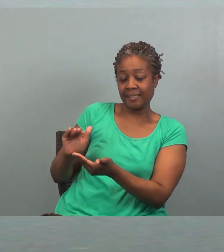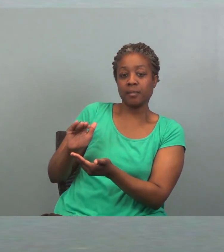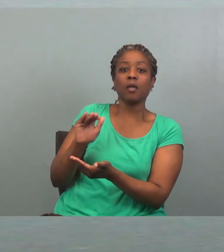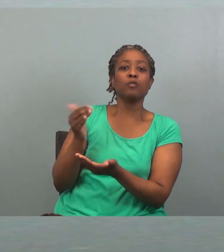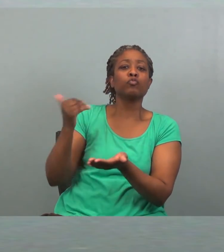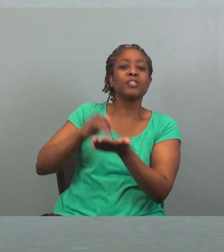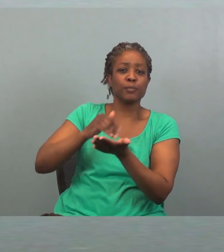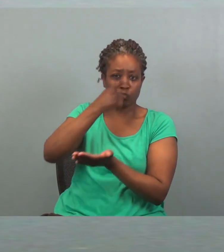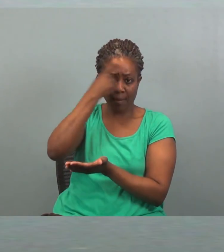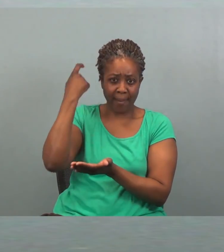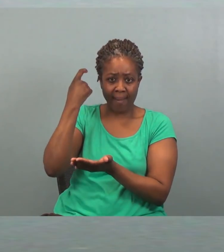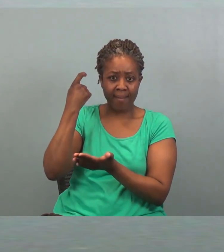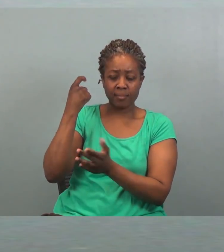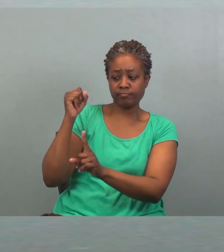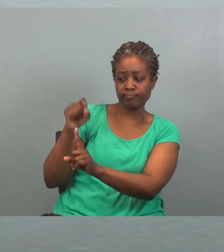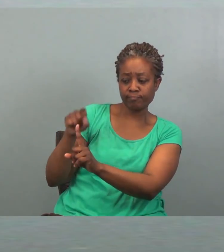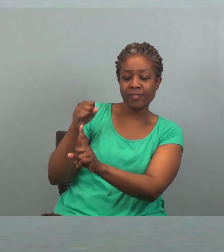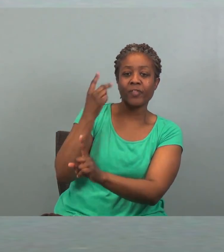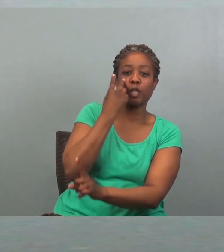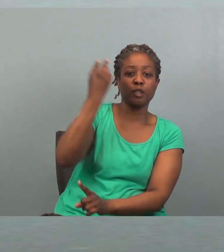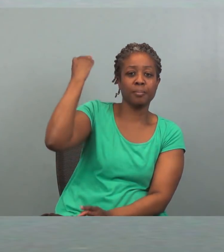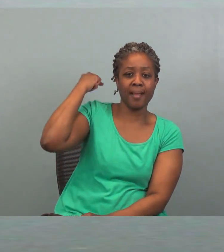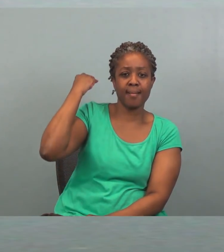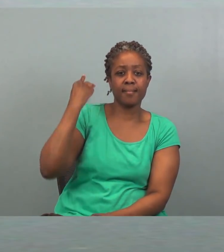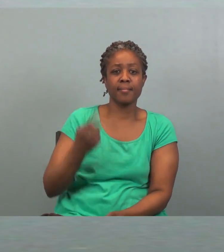in order to reduce the possibility of retraumatizing them and triggering flashbacks.